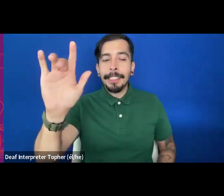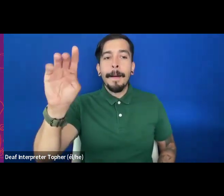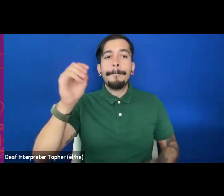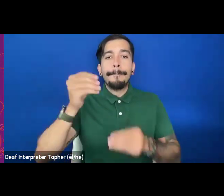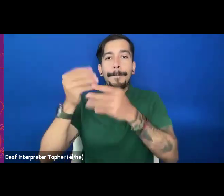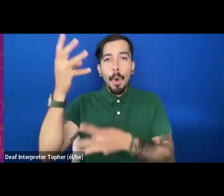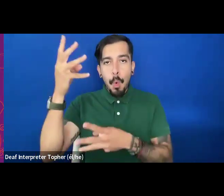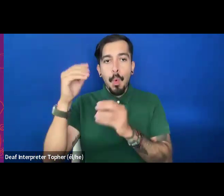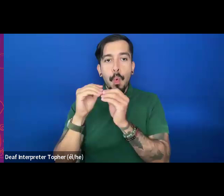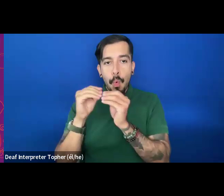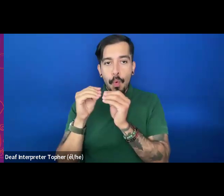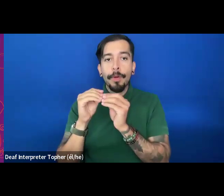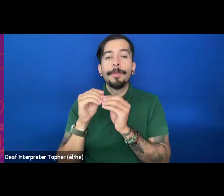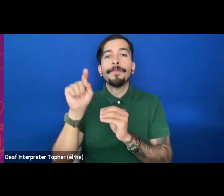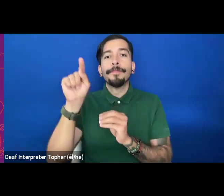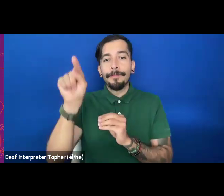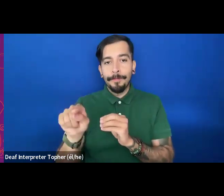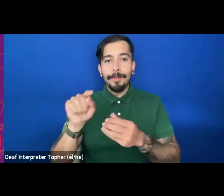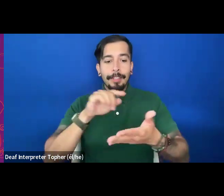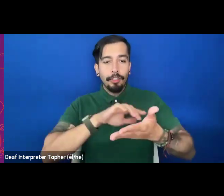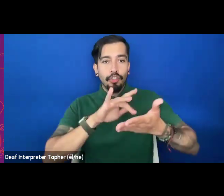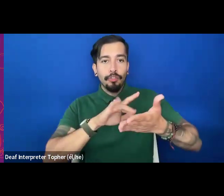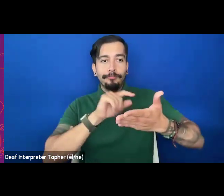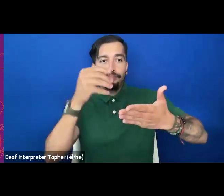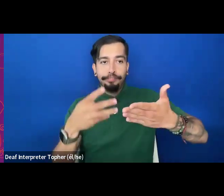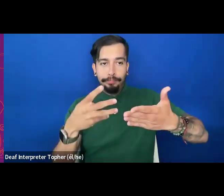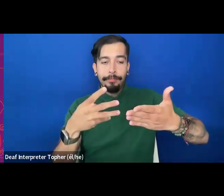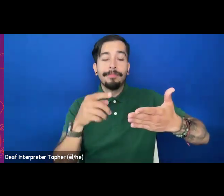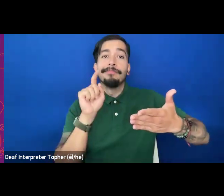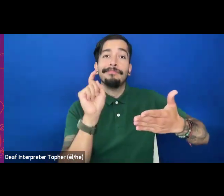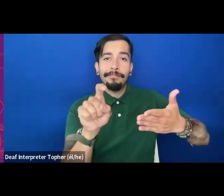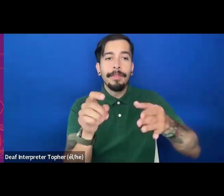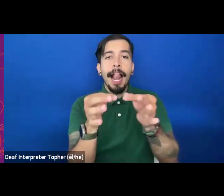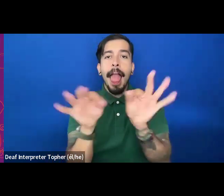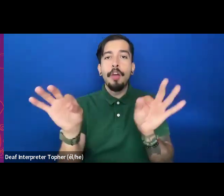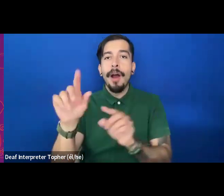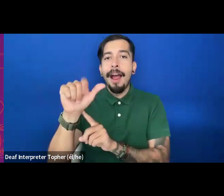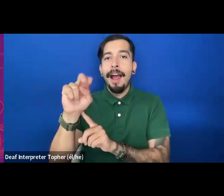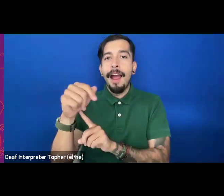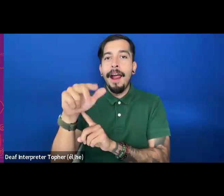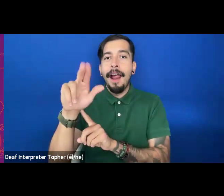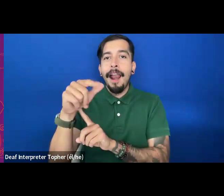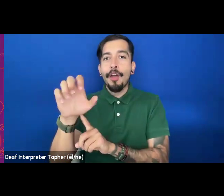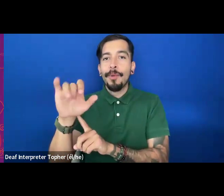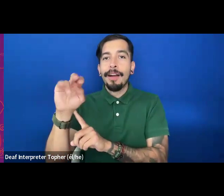select Language Interpretation, select your language, and then touch done.